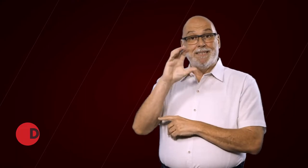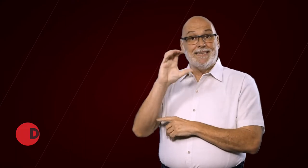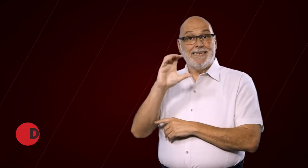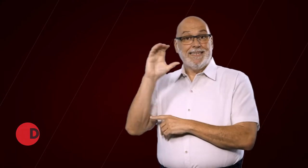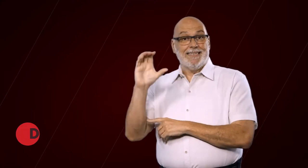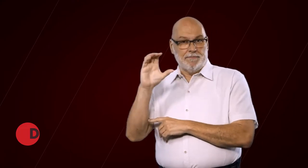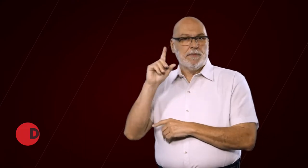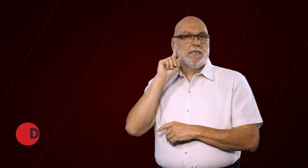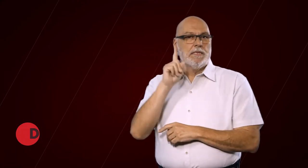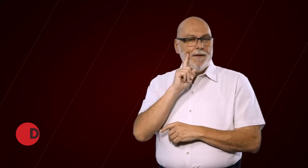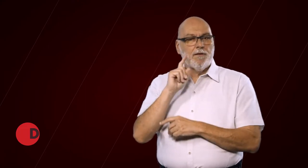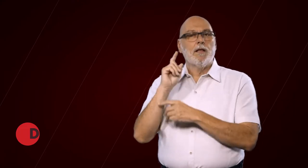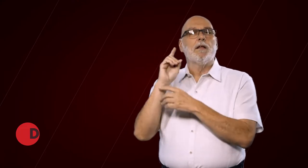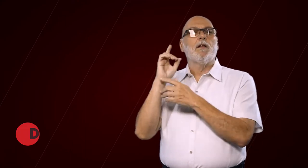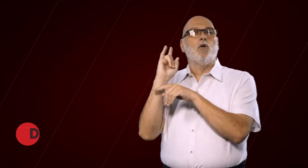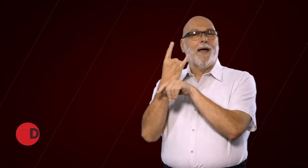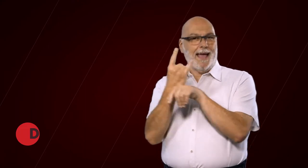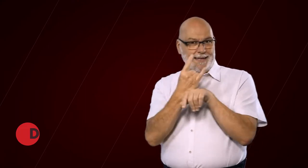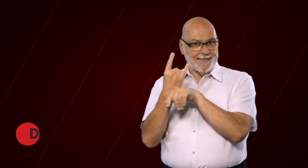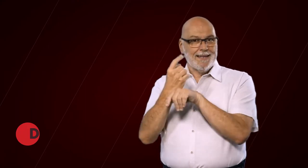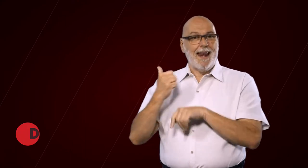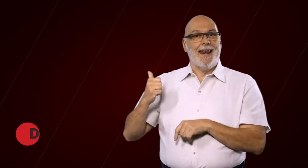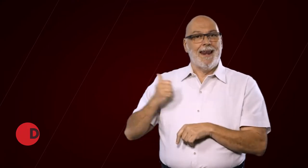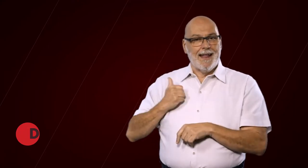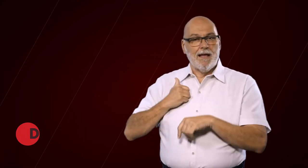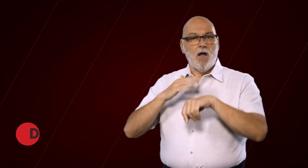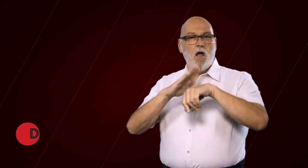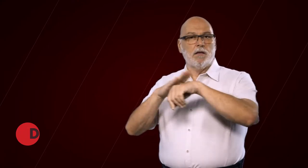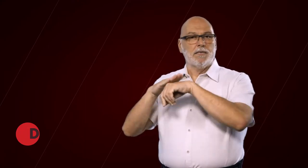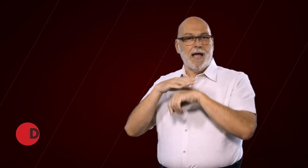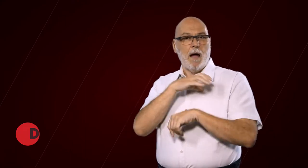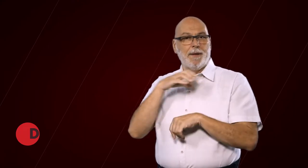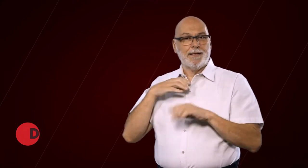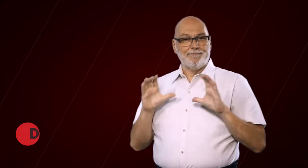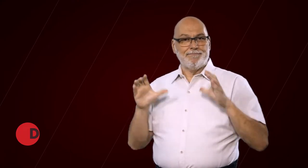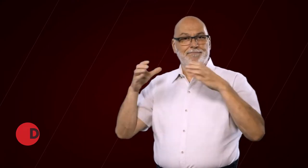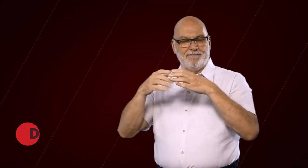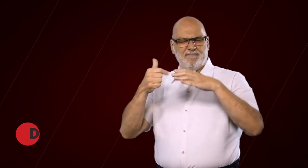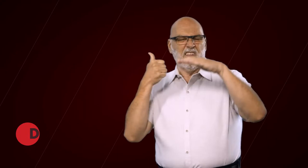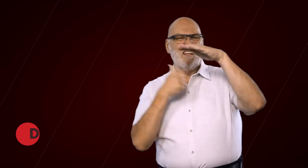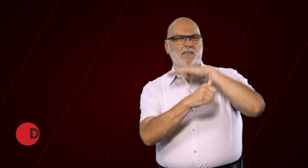Deaf Wireless Canada Consultative Committee (DWCC) under Canadian